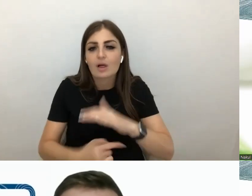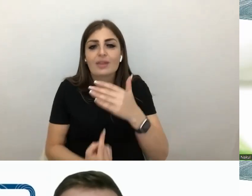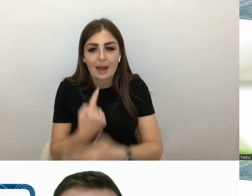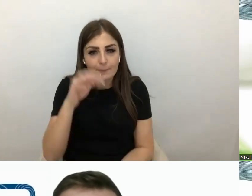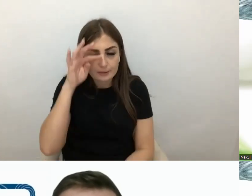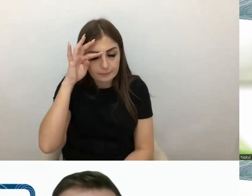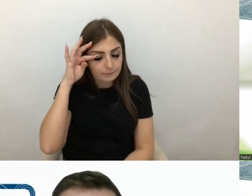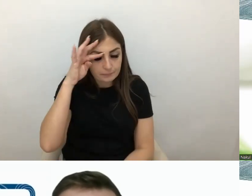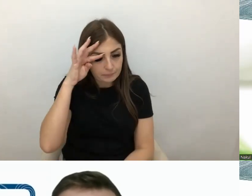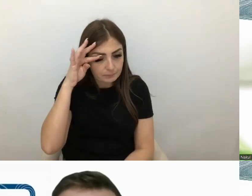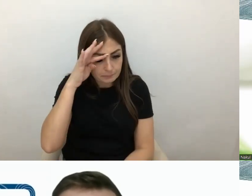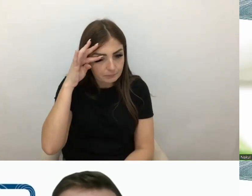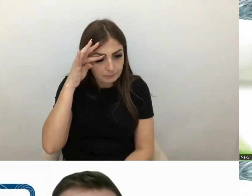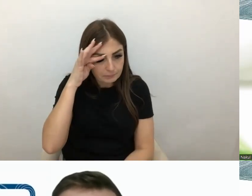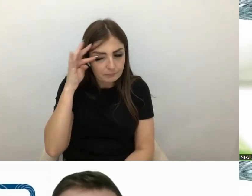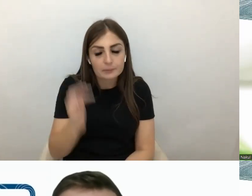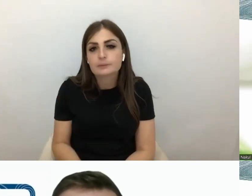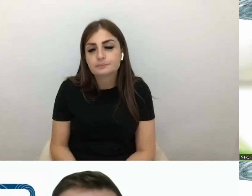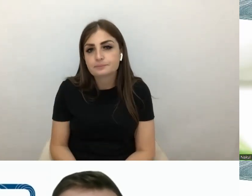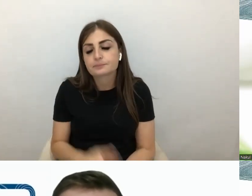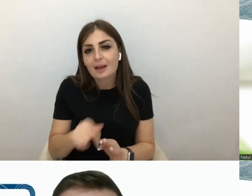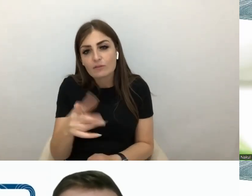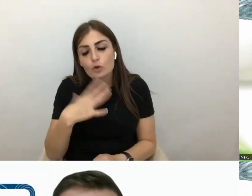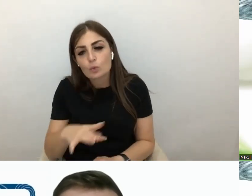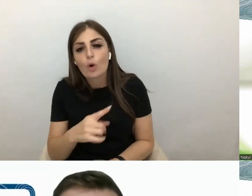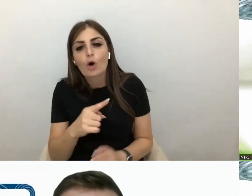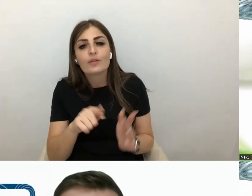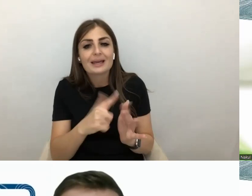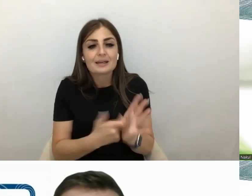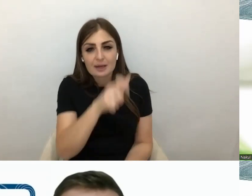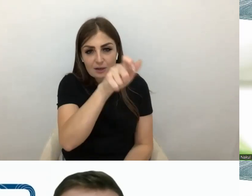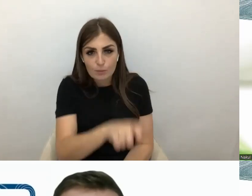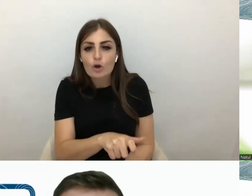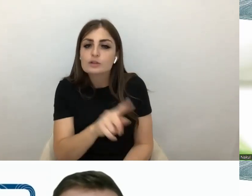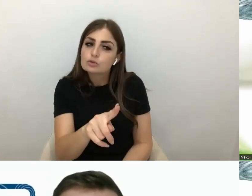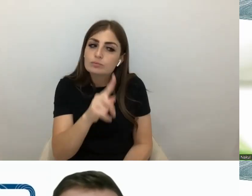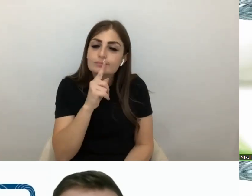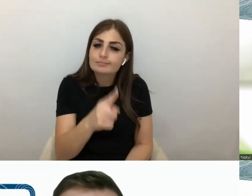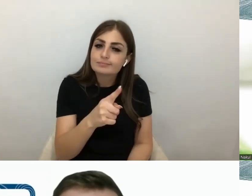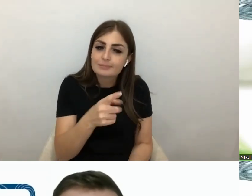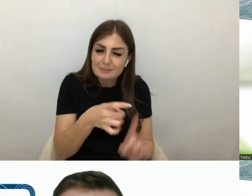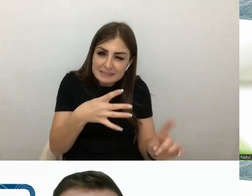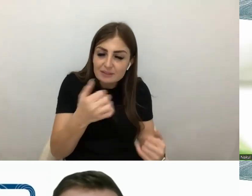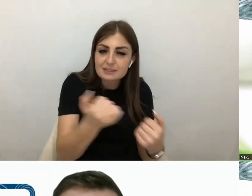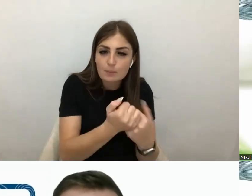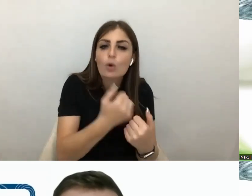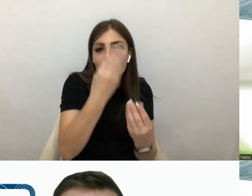I think the biggest takeaway is if you want the Independent Expert to consider a particular support you should let them know as soon as possible.